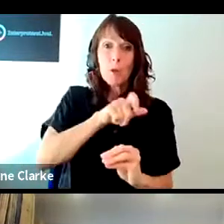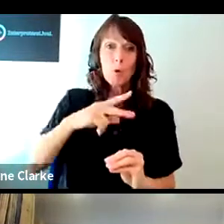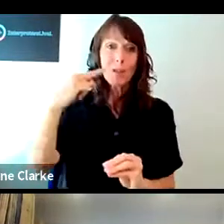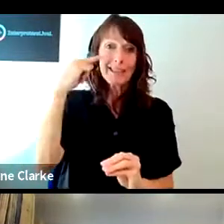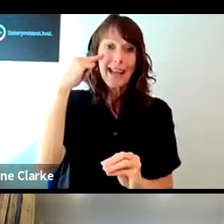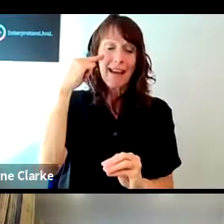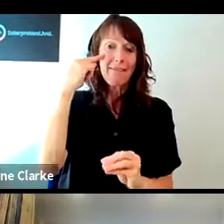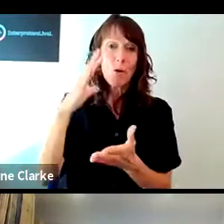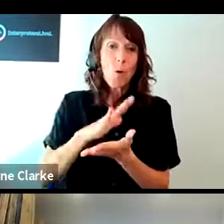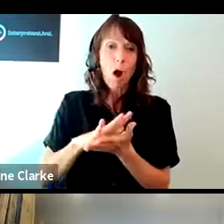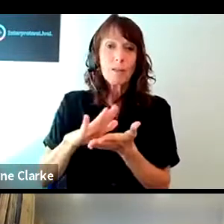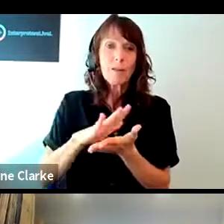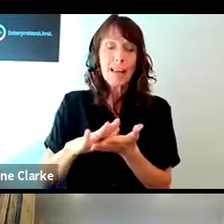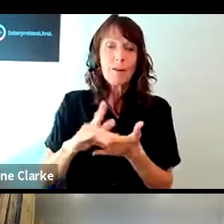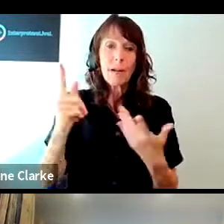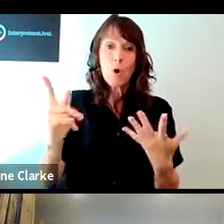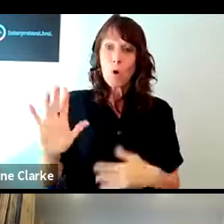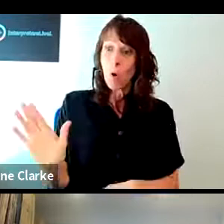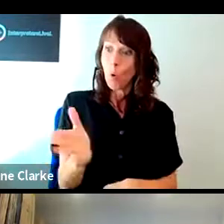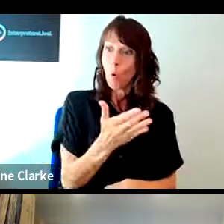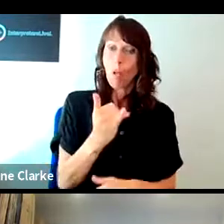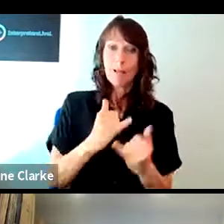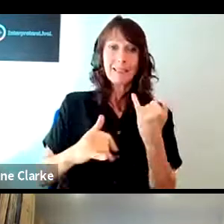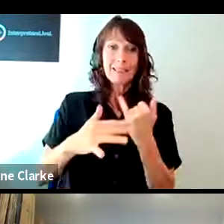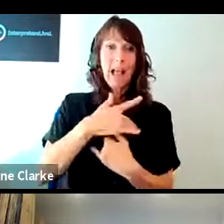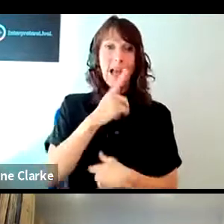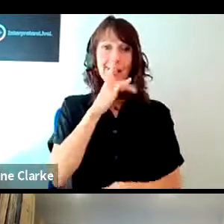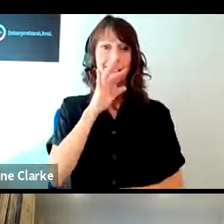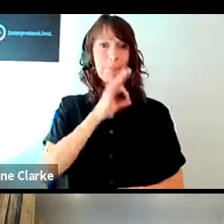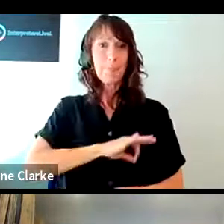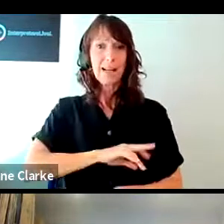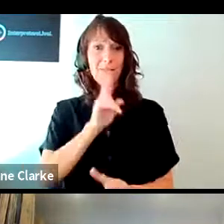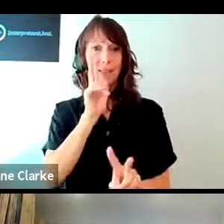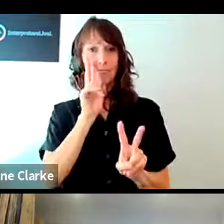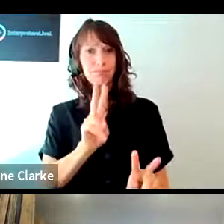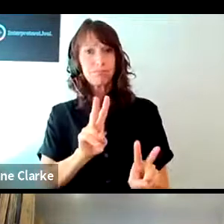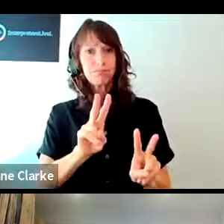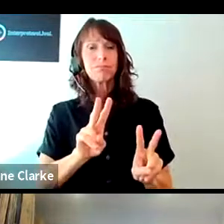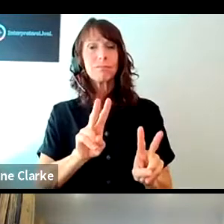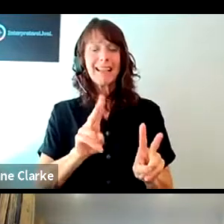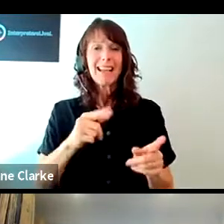but all of society benefits from captioning now, especially when you're in a noisy environment,